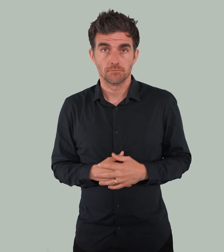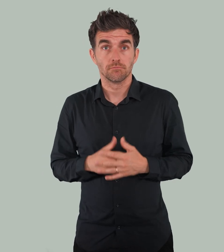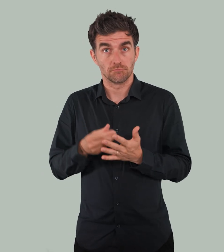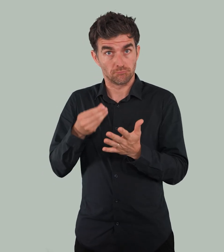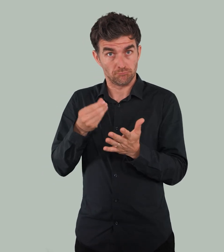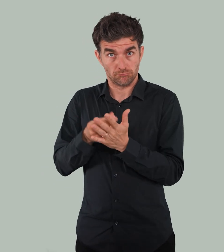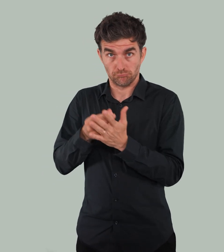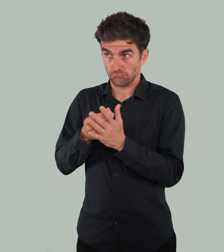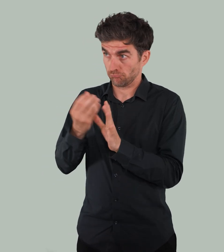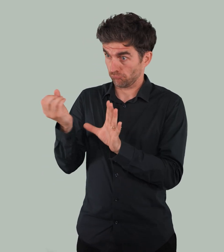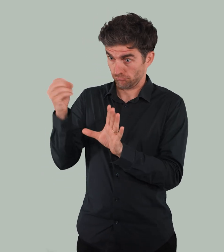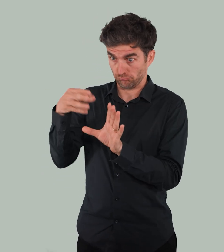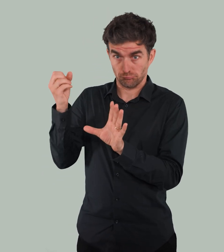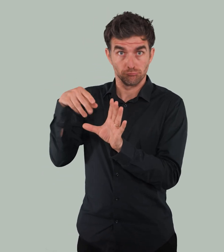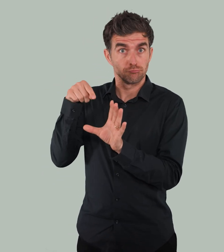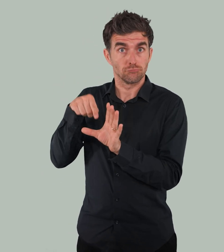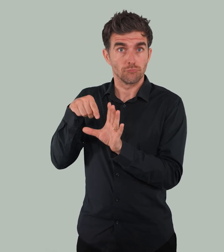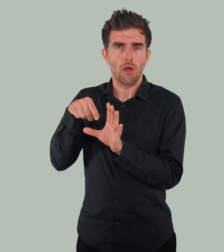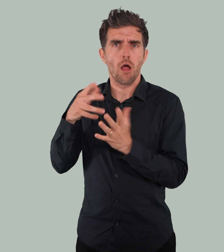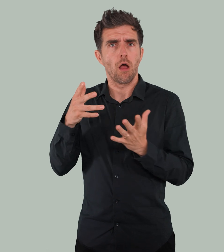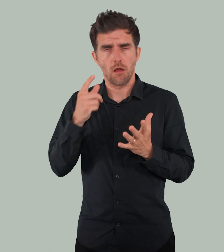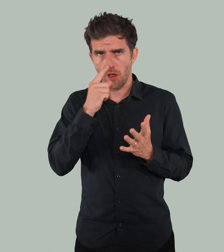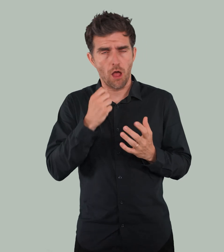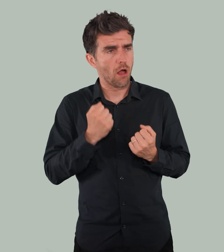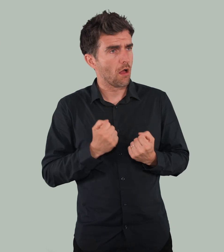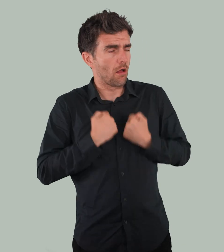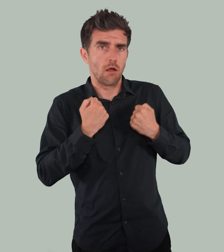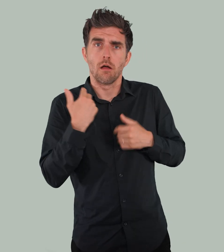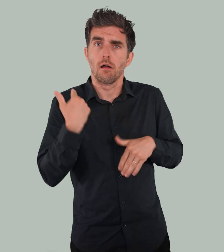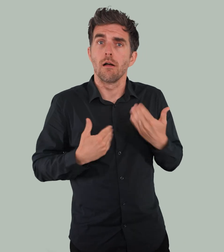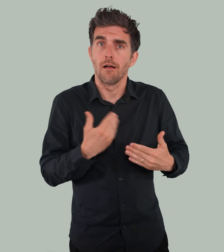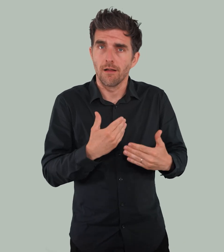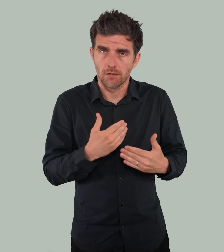Cash-based support enables autonomy: